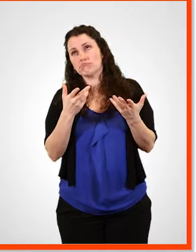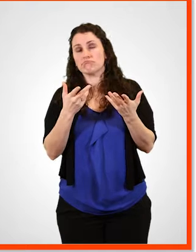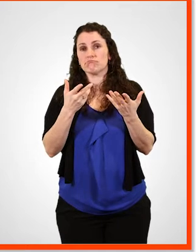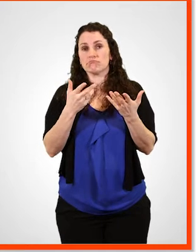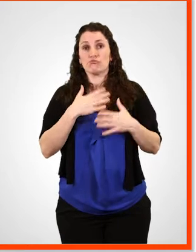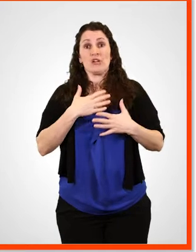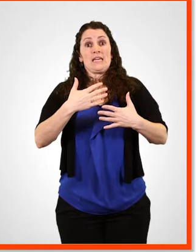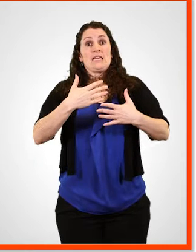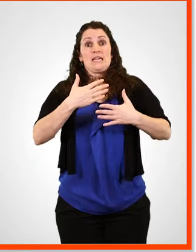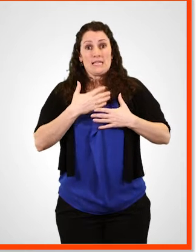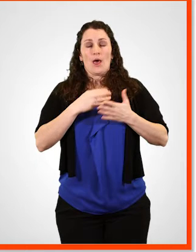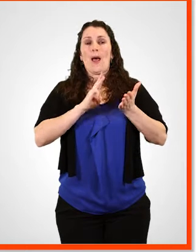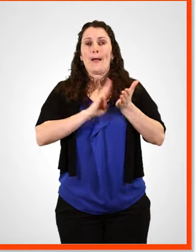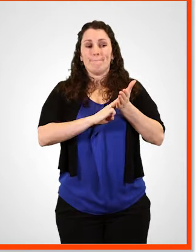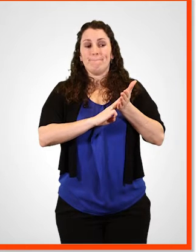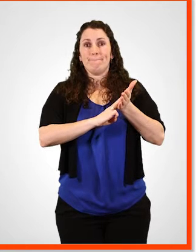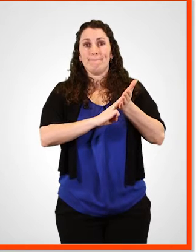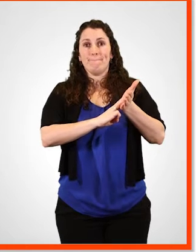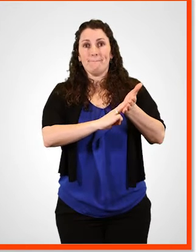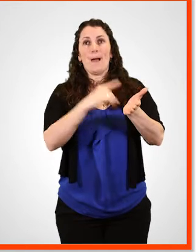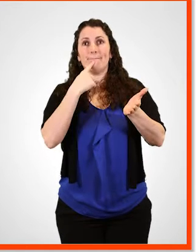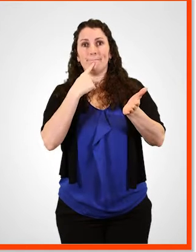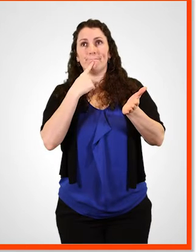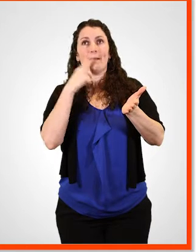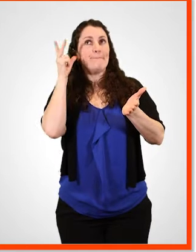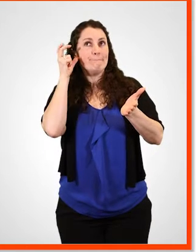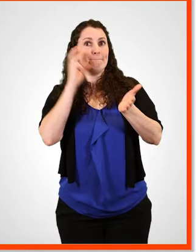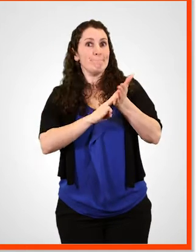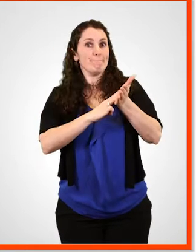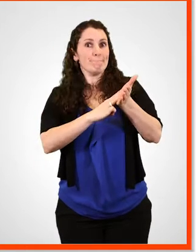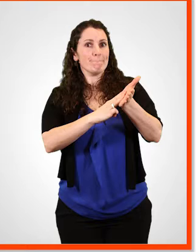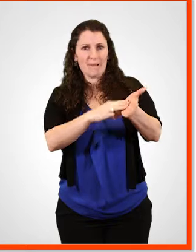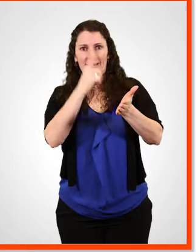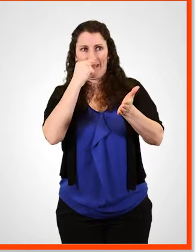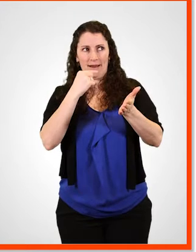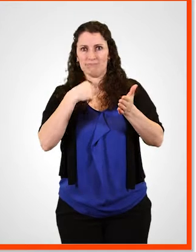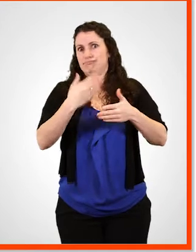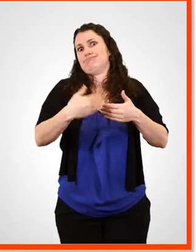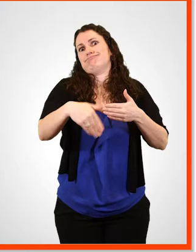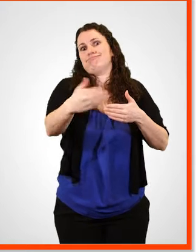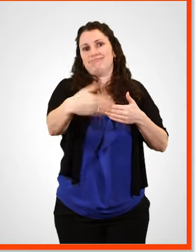so for example I can say "mmmmm" -- I'm going to time you. Go ahead. I can hold my breath a long time.